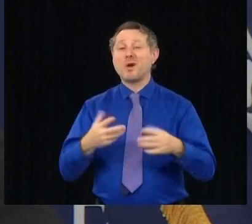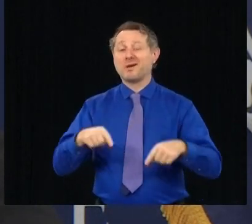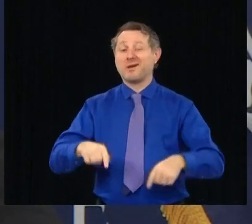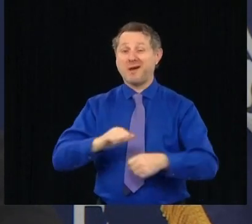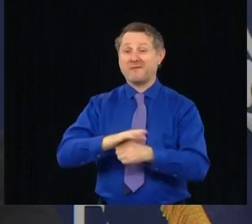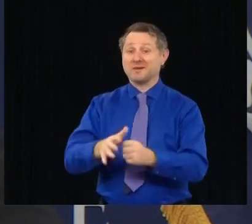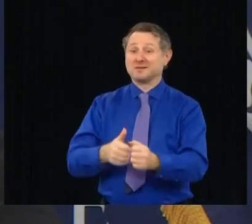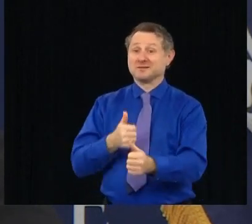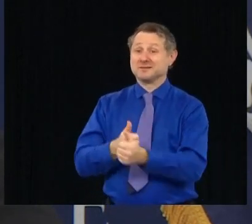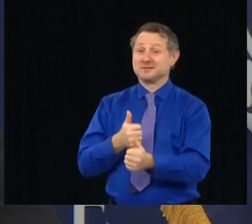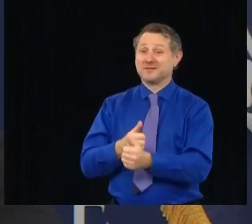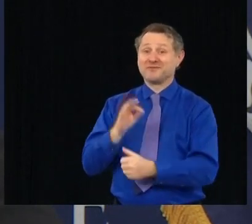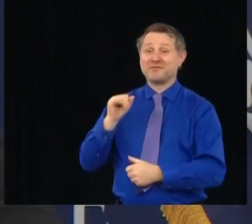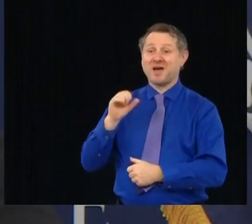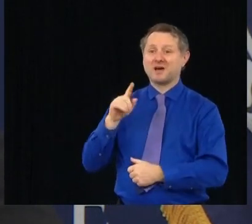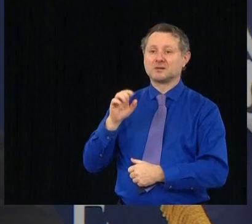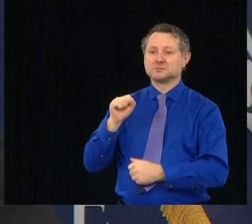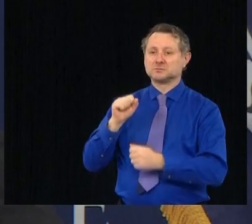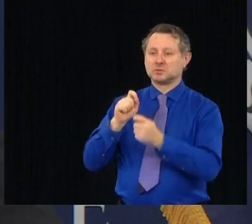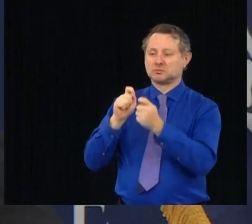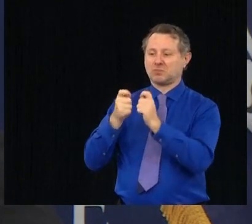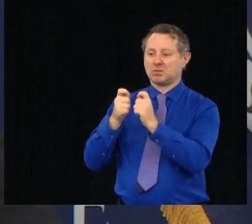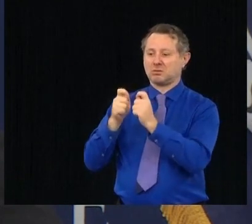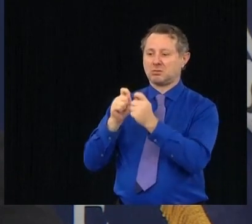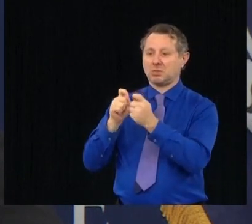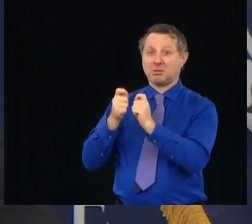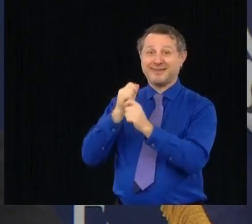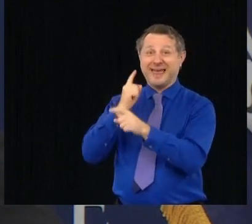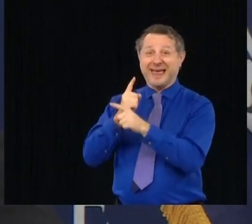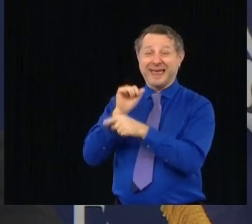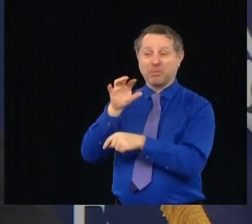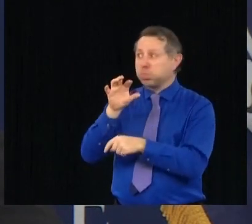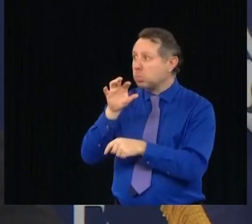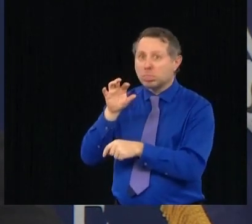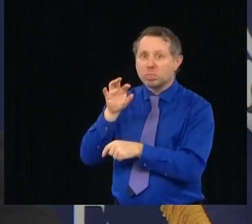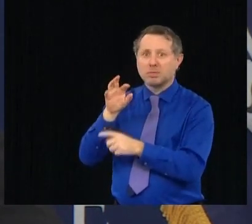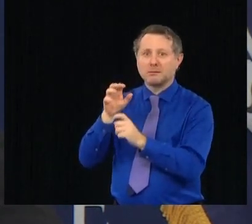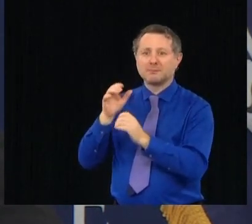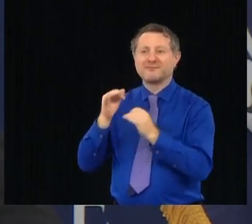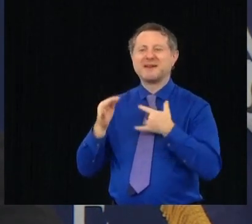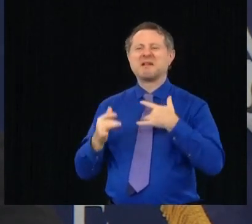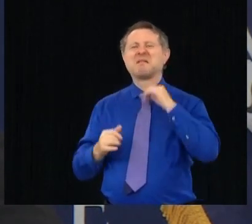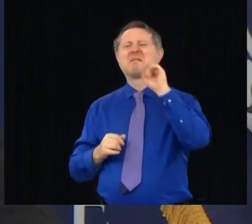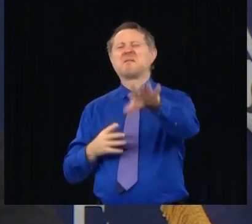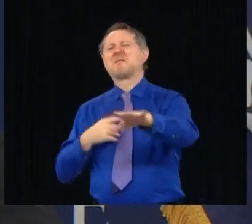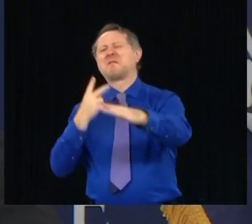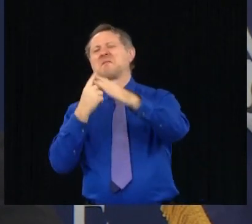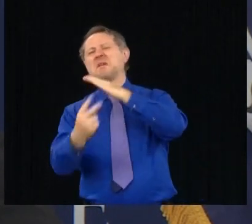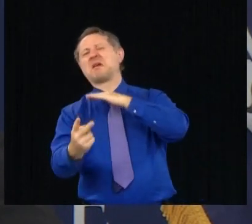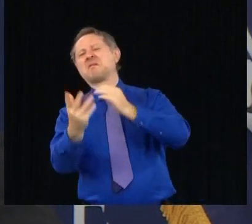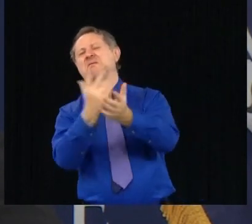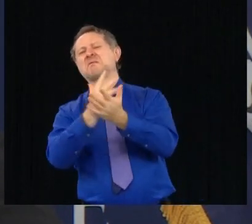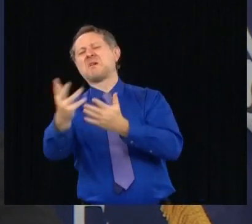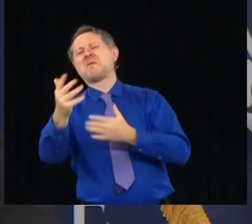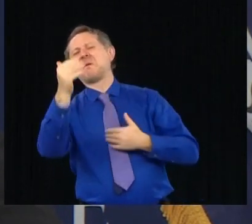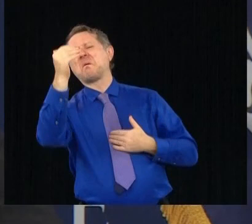A FACT AND A FACT IS A FACT. WHAT'S HAPPENING HERE IS FACTS ARE CHANGING.